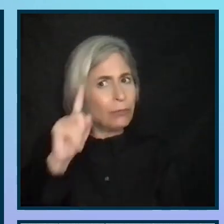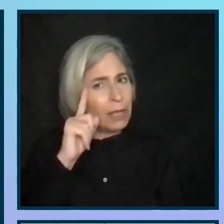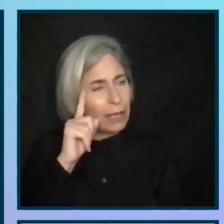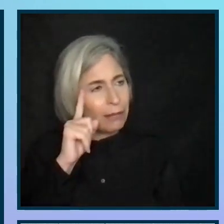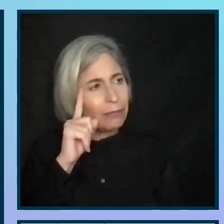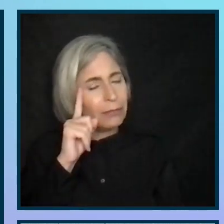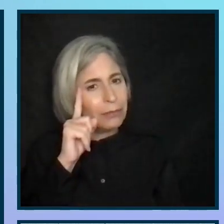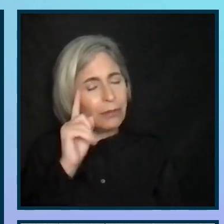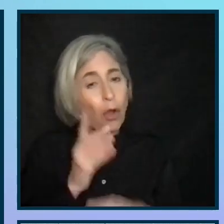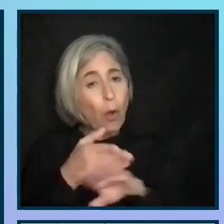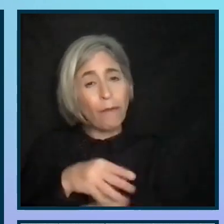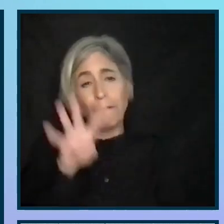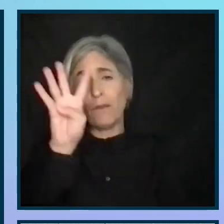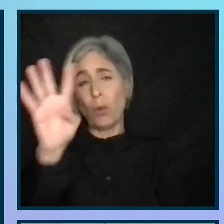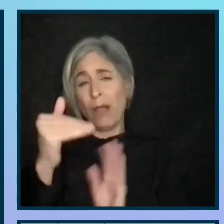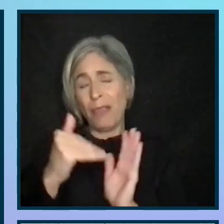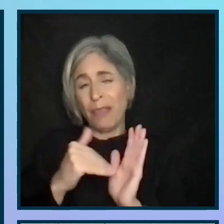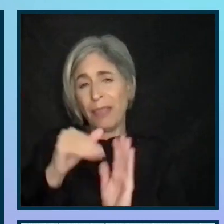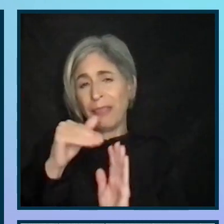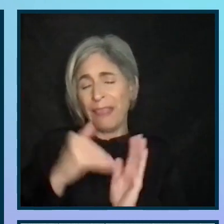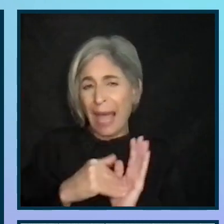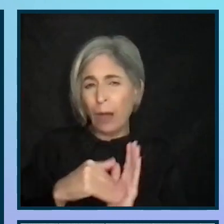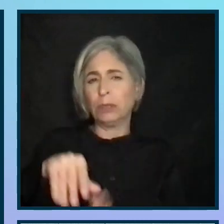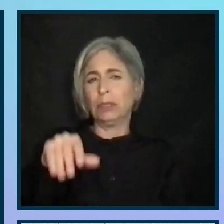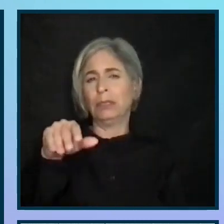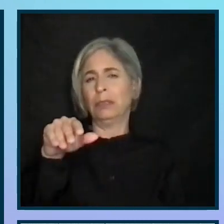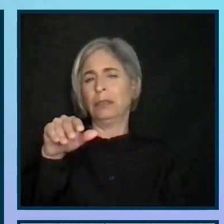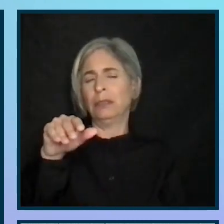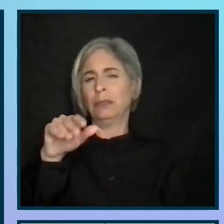Over 4,000 digital, ADA lawsuits were filed in 2021.